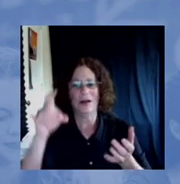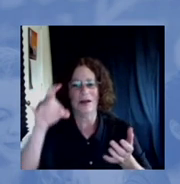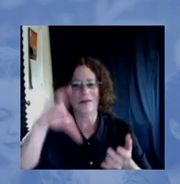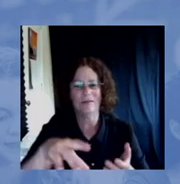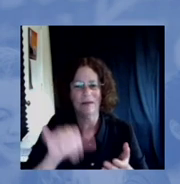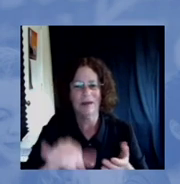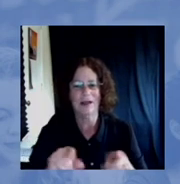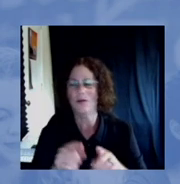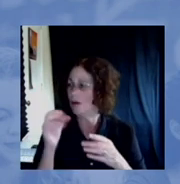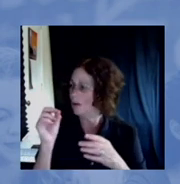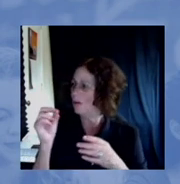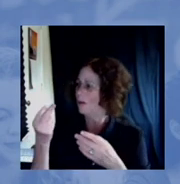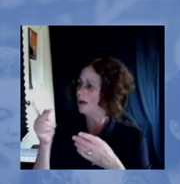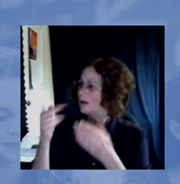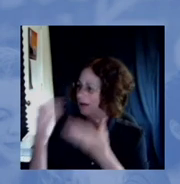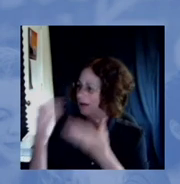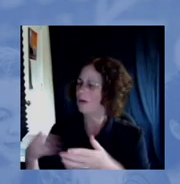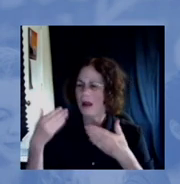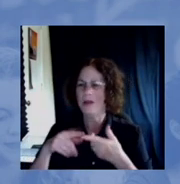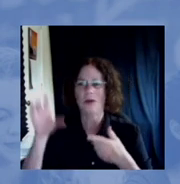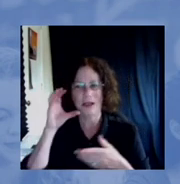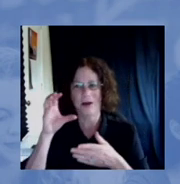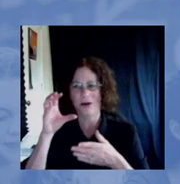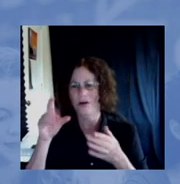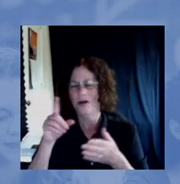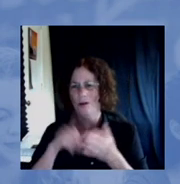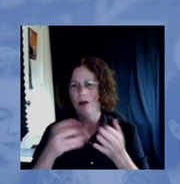I KNOW WE'RE HAPPY TO HEAR WHAT YOU HAVE TO ADD TO THE CONVERSATION ON THE GROUND LEADERSHIP